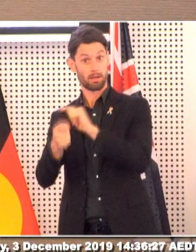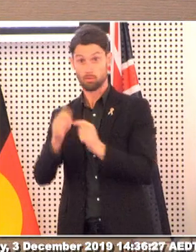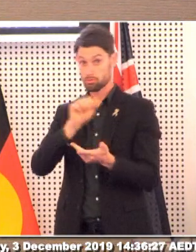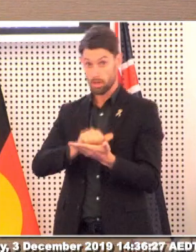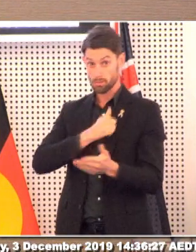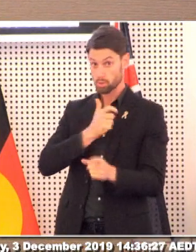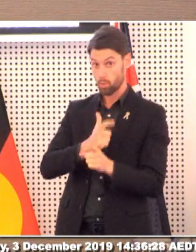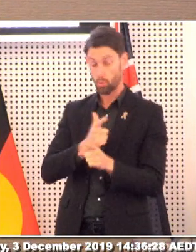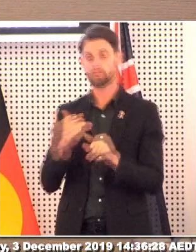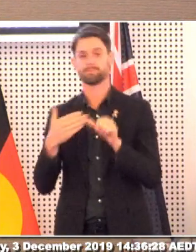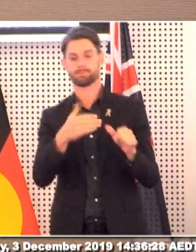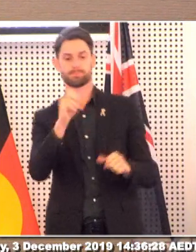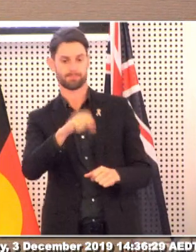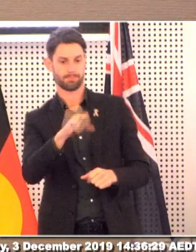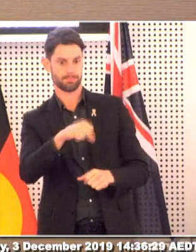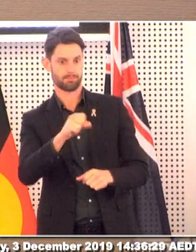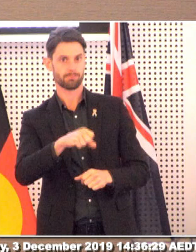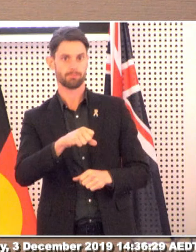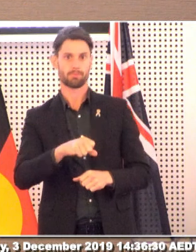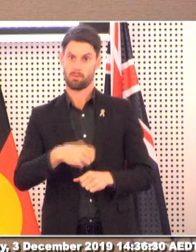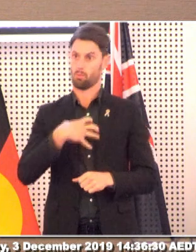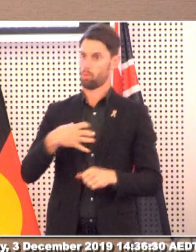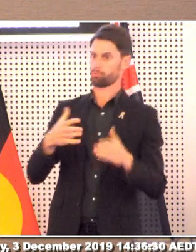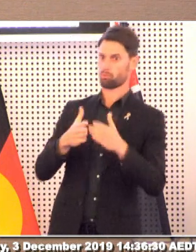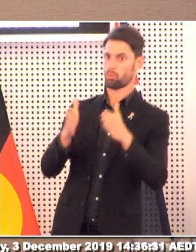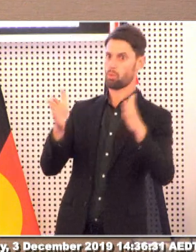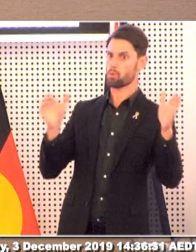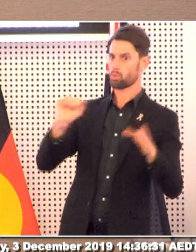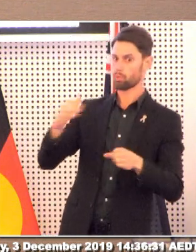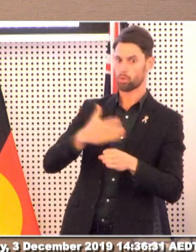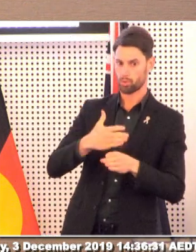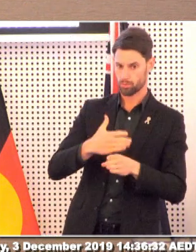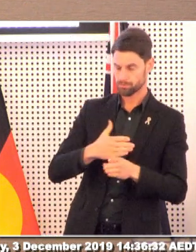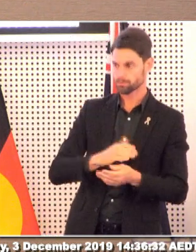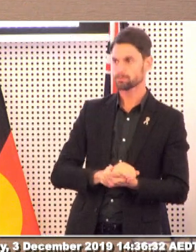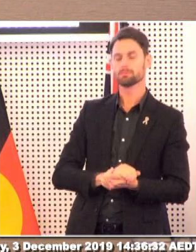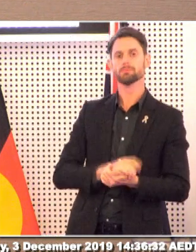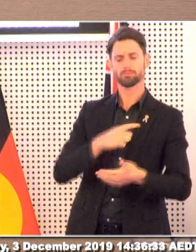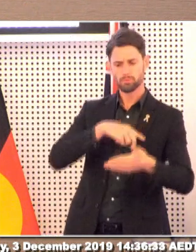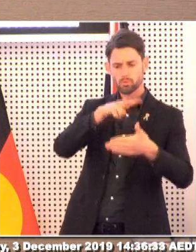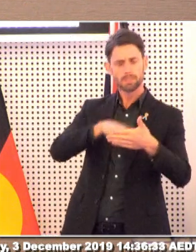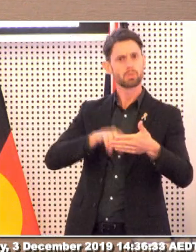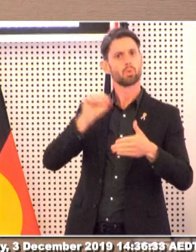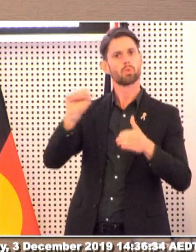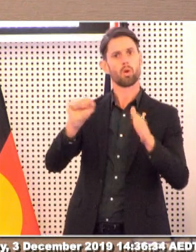And reading your statement and the reports, the annual reports, it’s